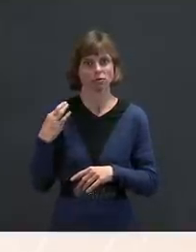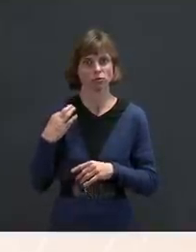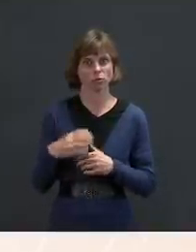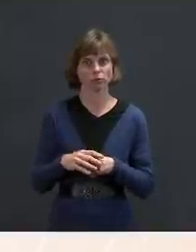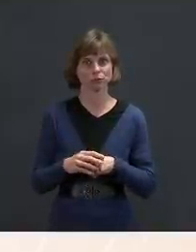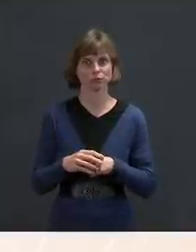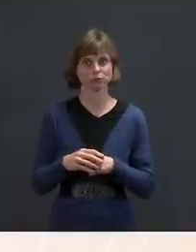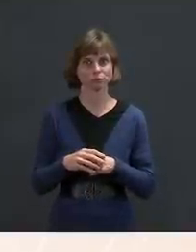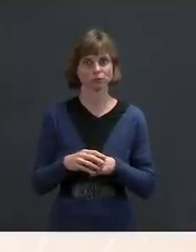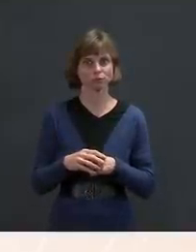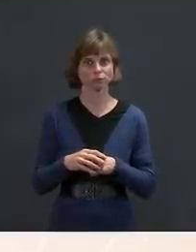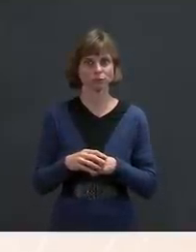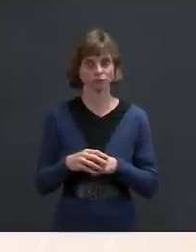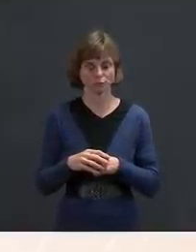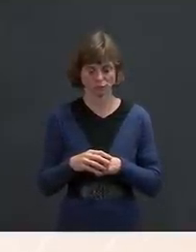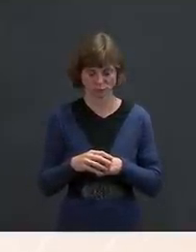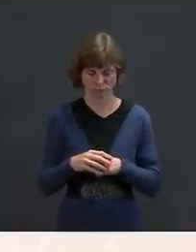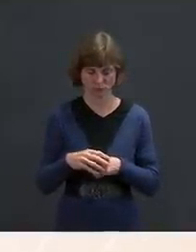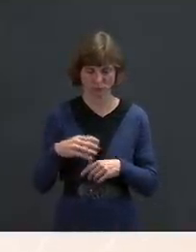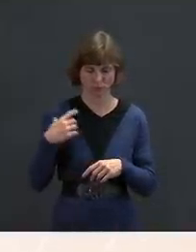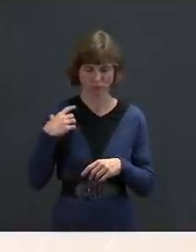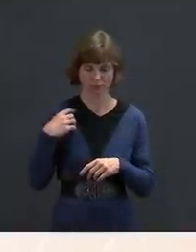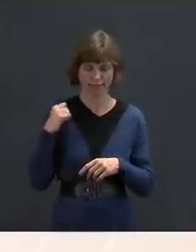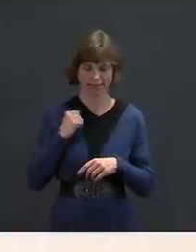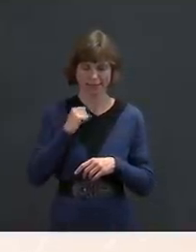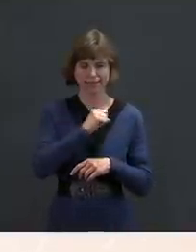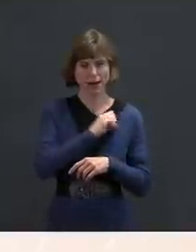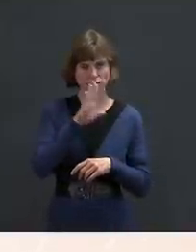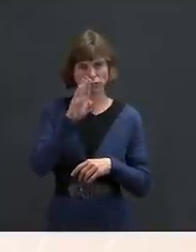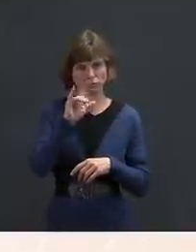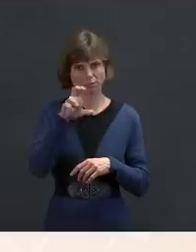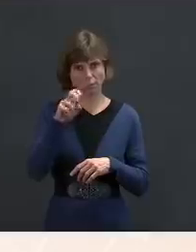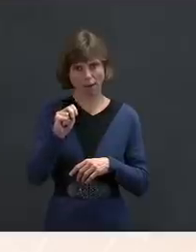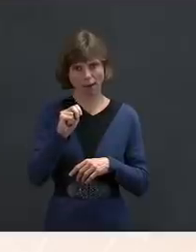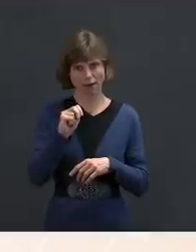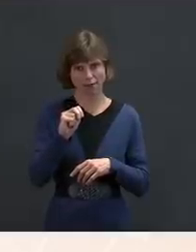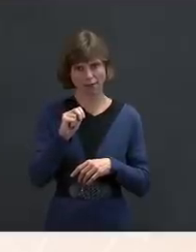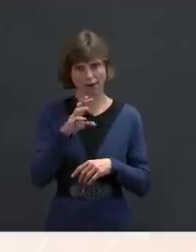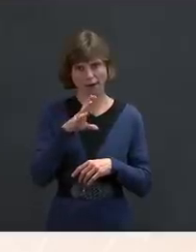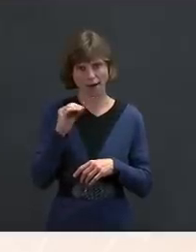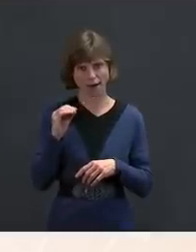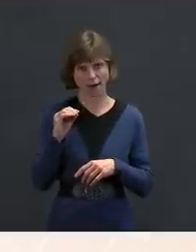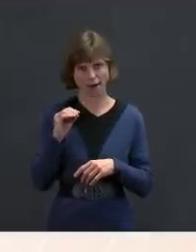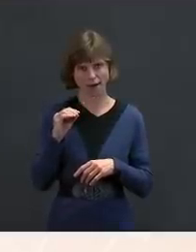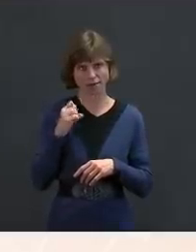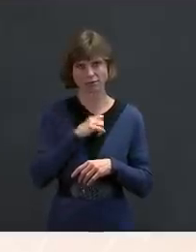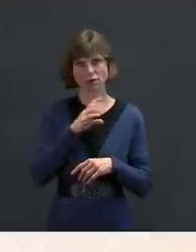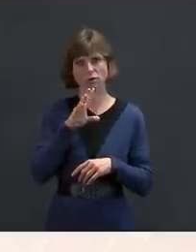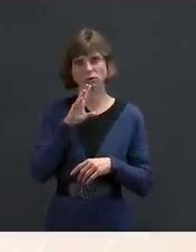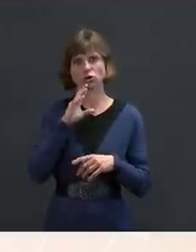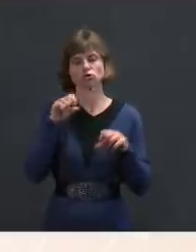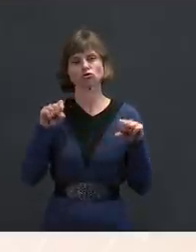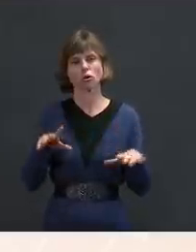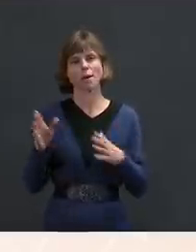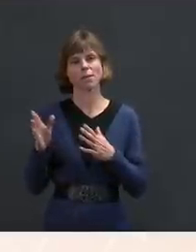Senators Wyden and Sanders dropped their plan today for taxing companies that did not pay a higher minimum wage.